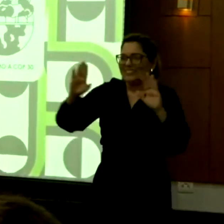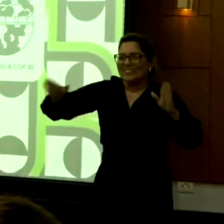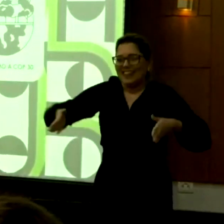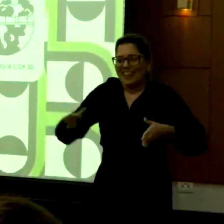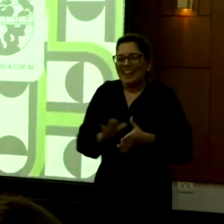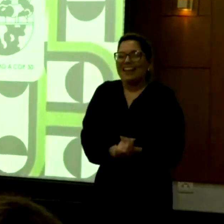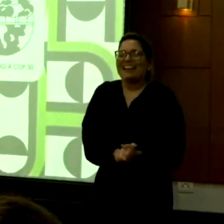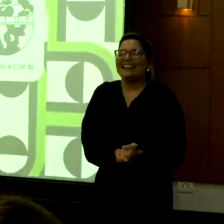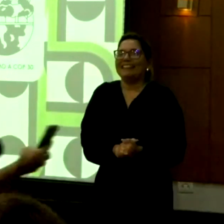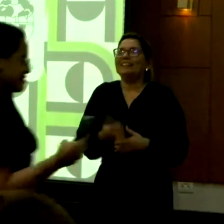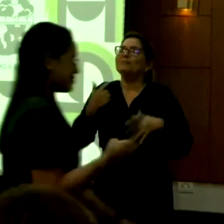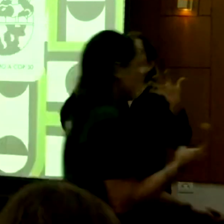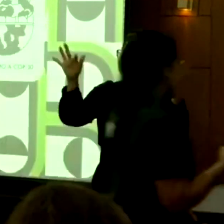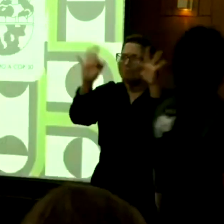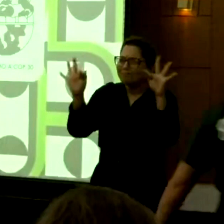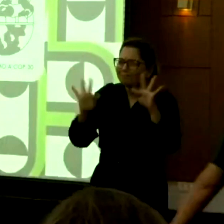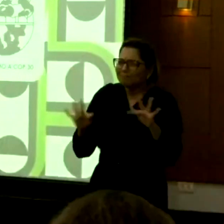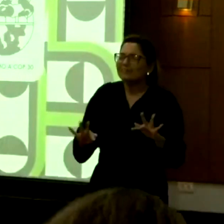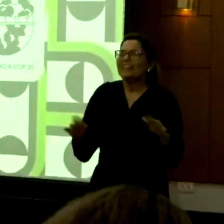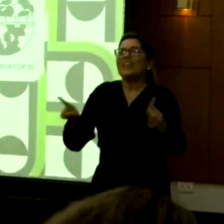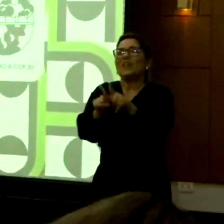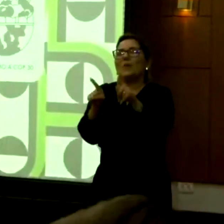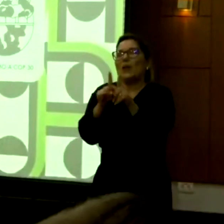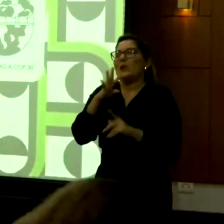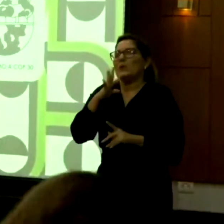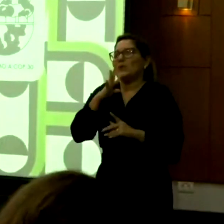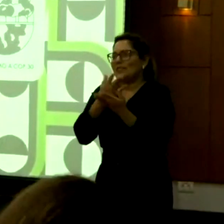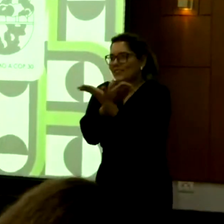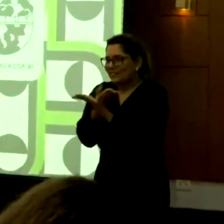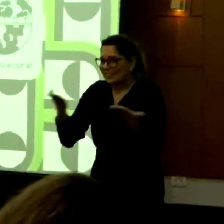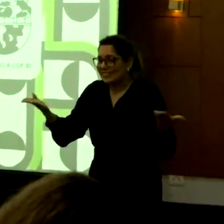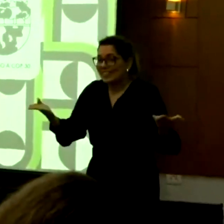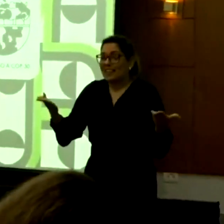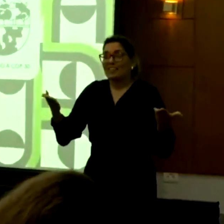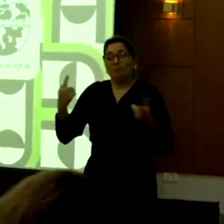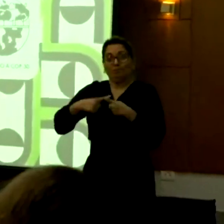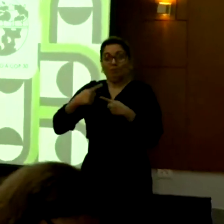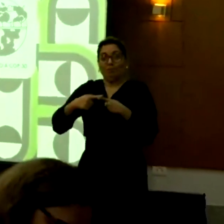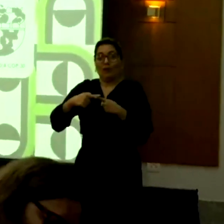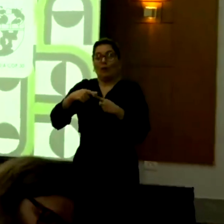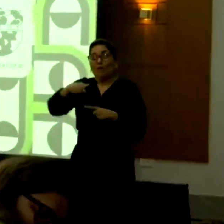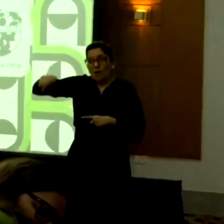I'm very happy to finally meet you, right? After all, you see me every day OR should you? see me